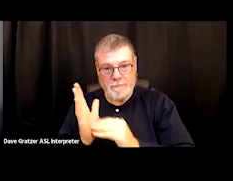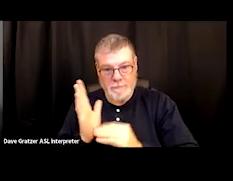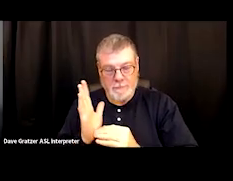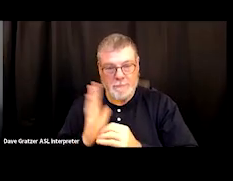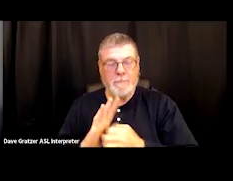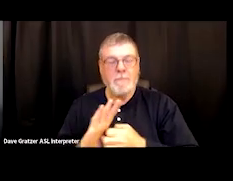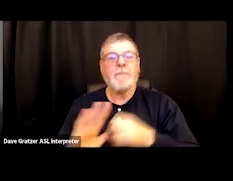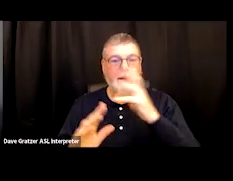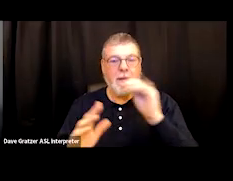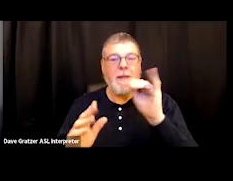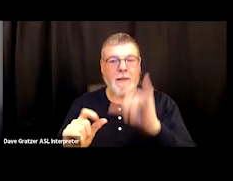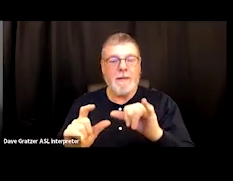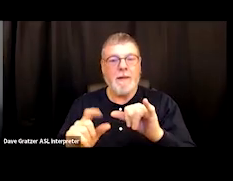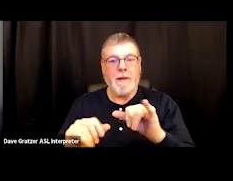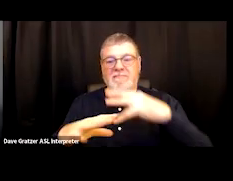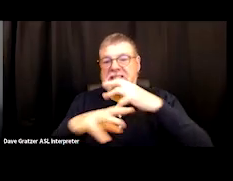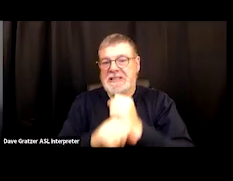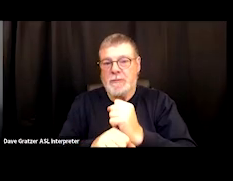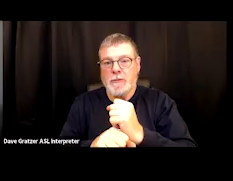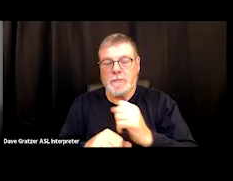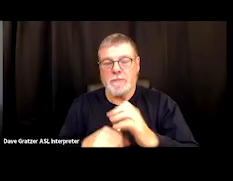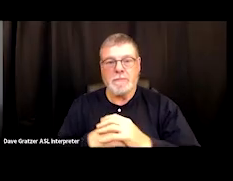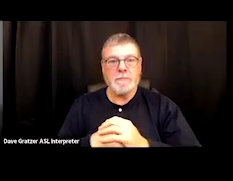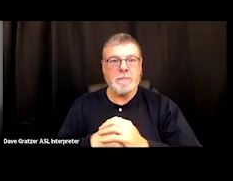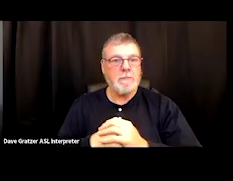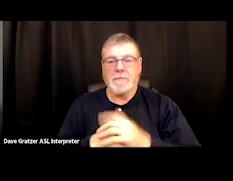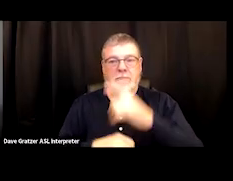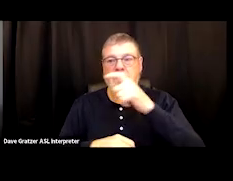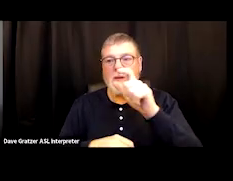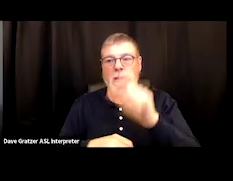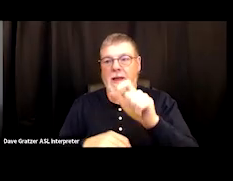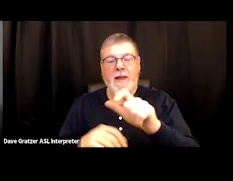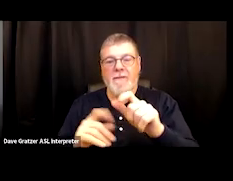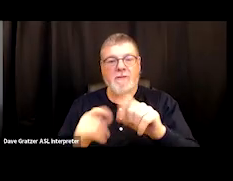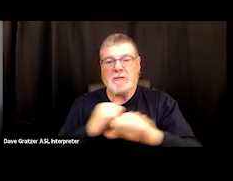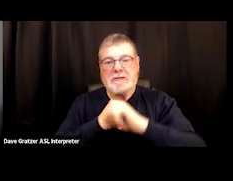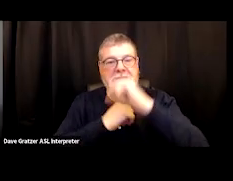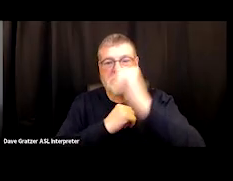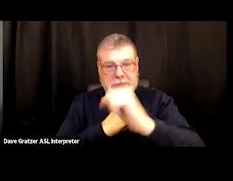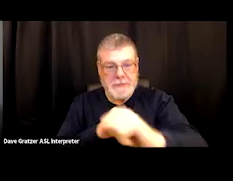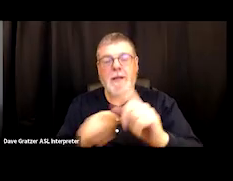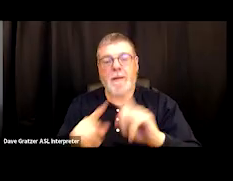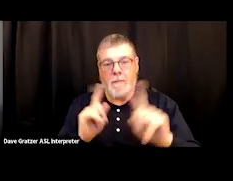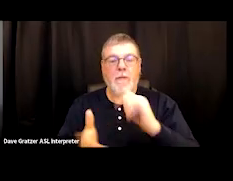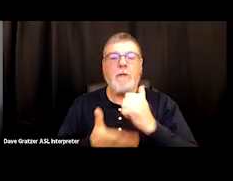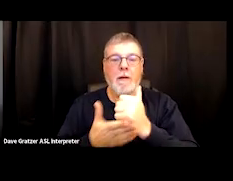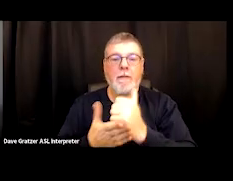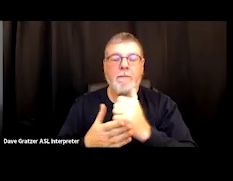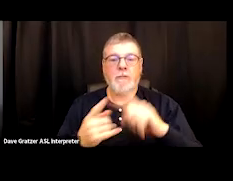and that really can be the summary section in a nutshell. It doesn't have to be very long, but it is helpful to restate the applicant's